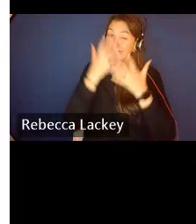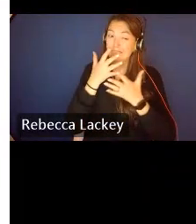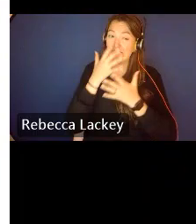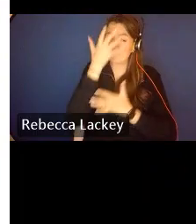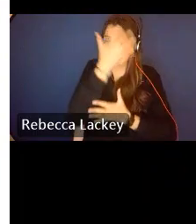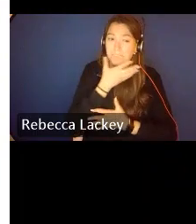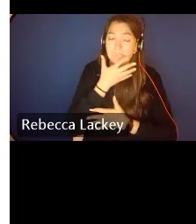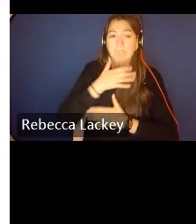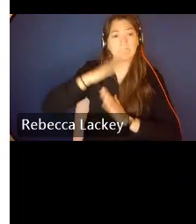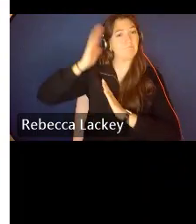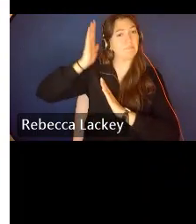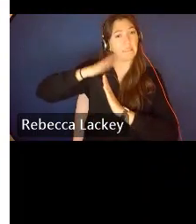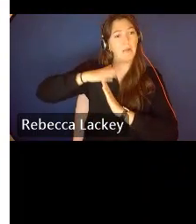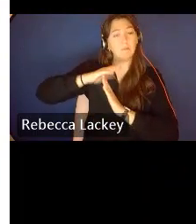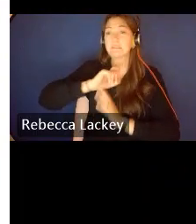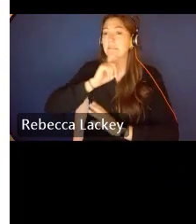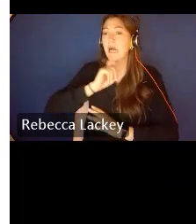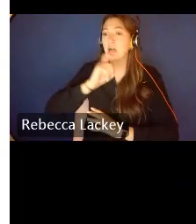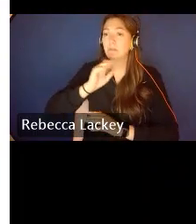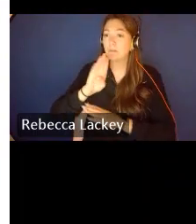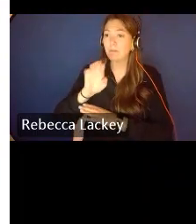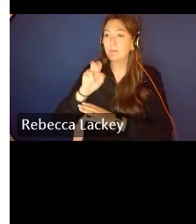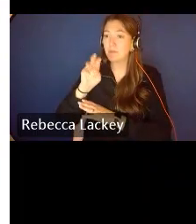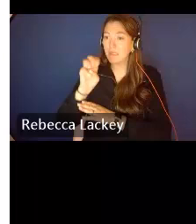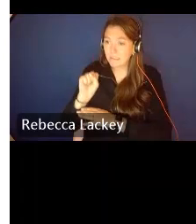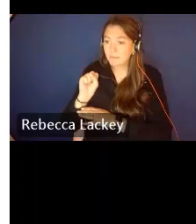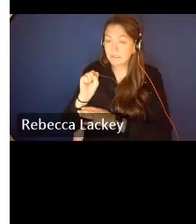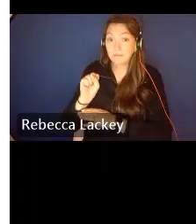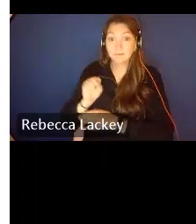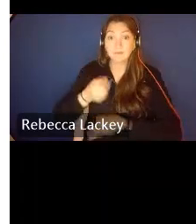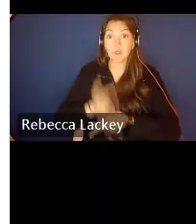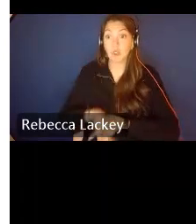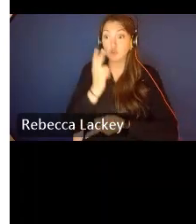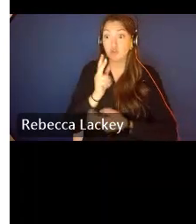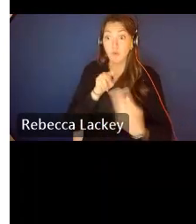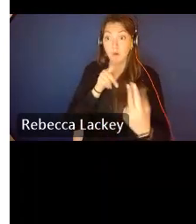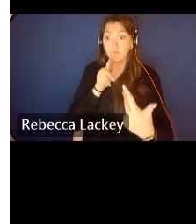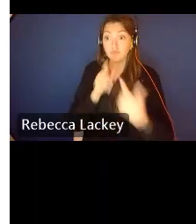the top of the concrete beams on the north span, keeping two lanes of traffic on the bridge was